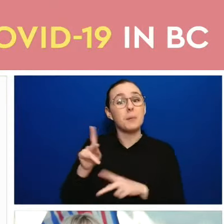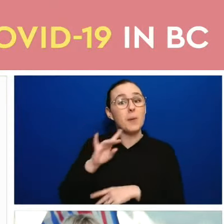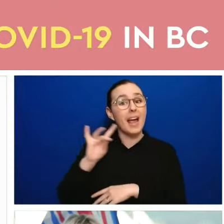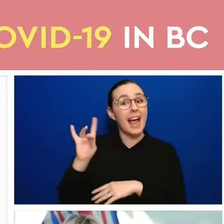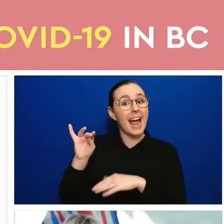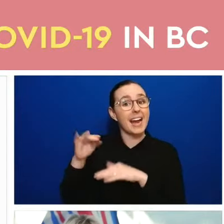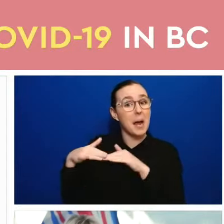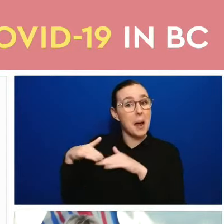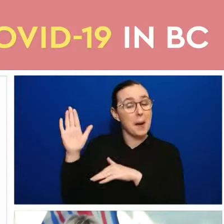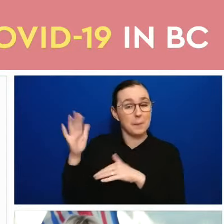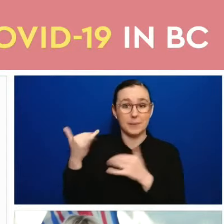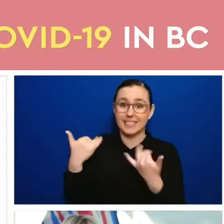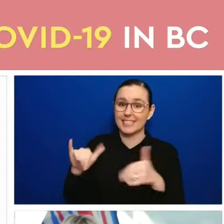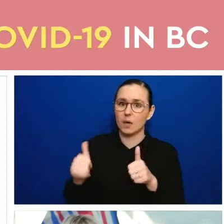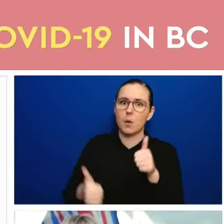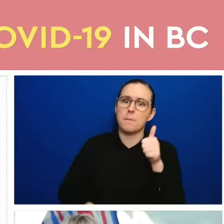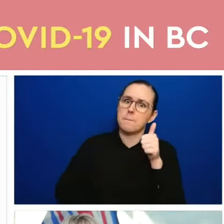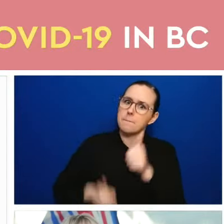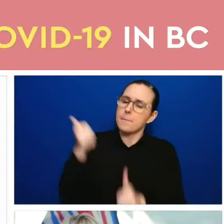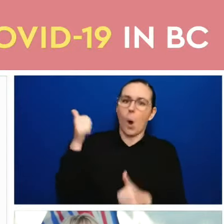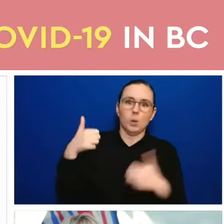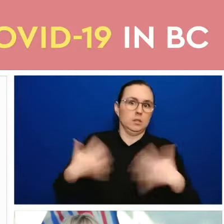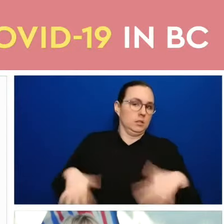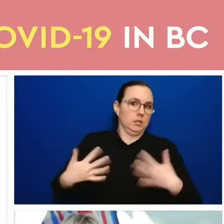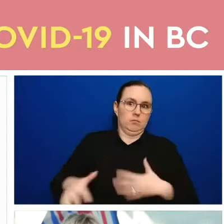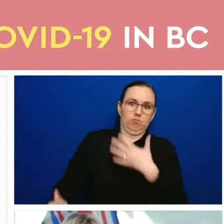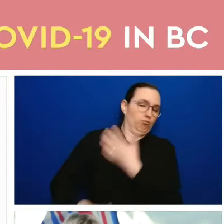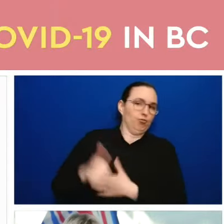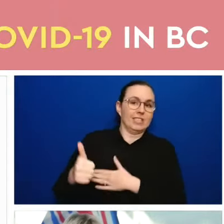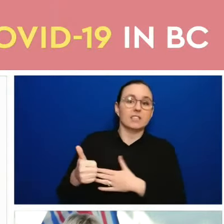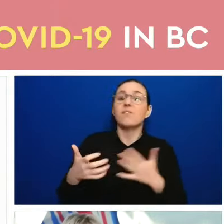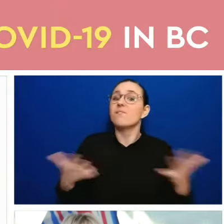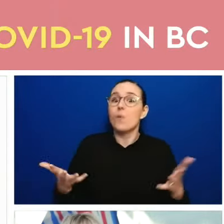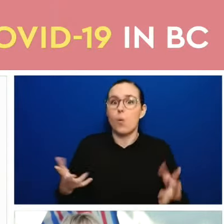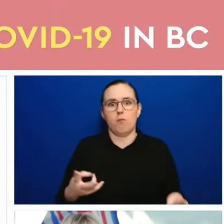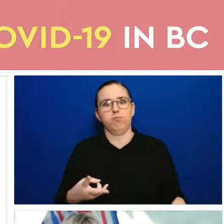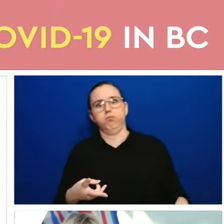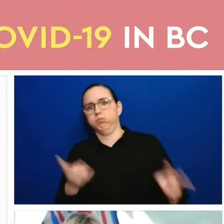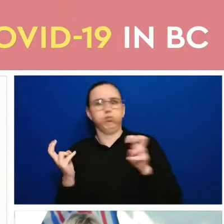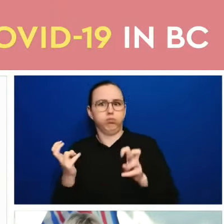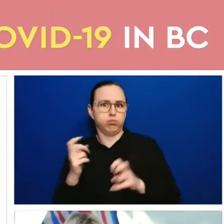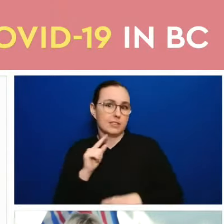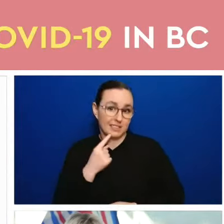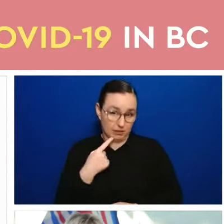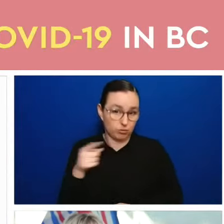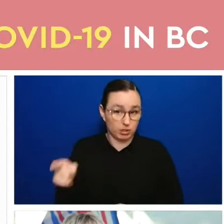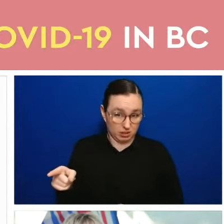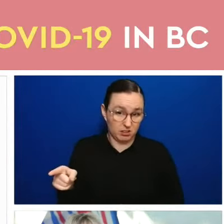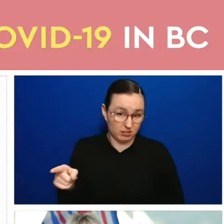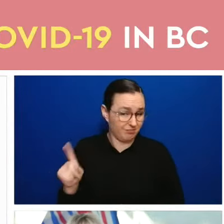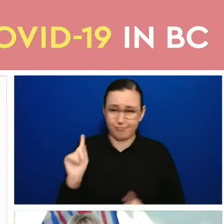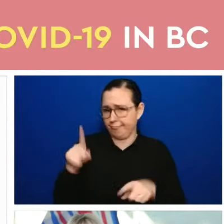well, about two things. One is people overage 80 are